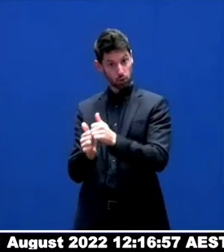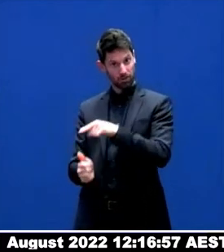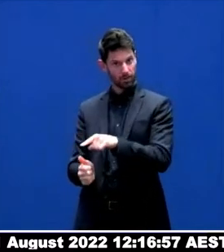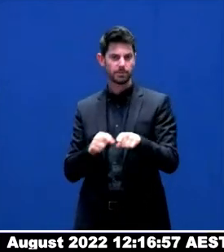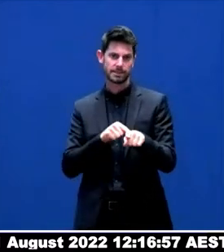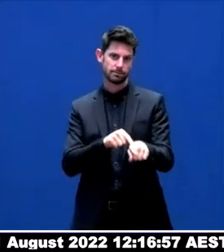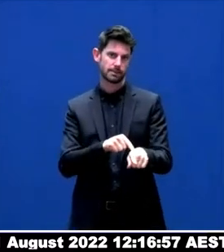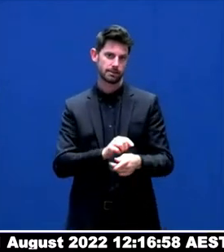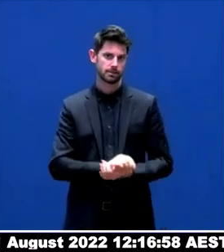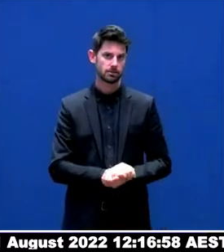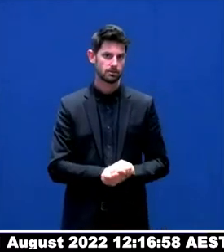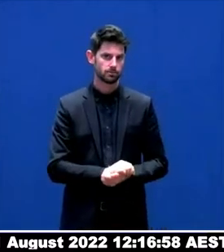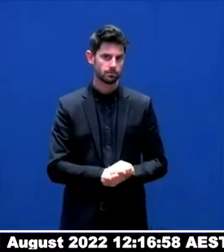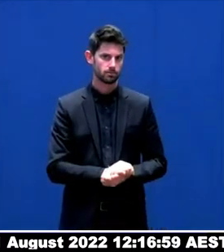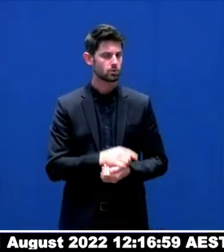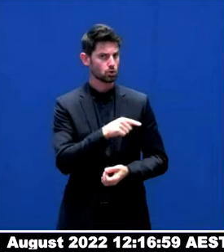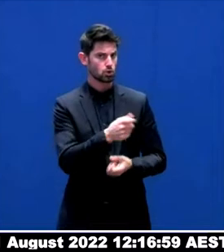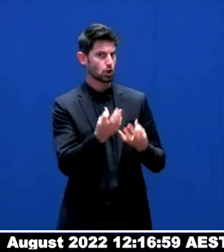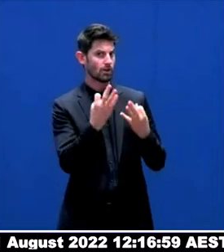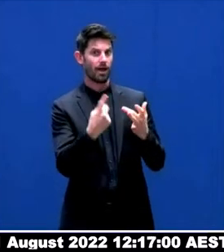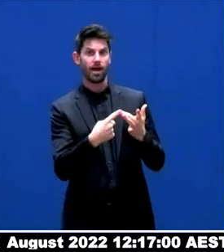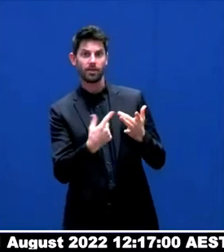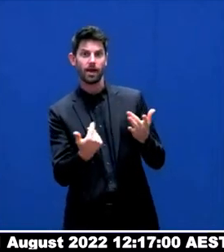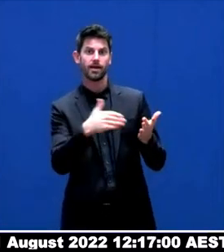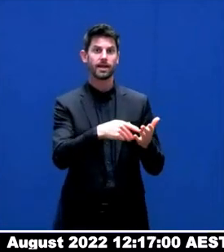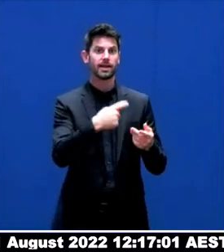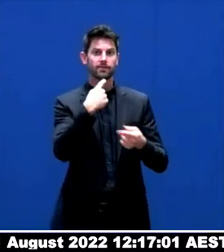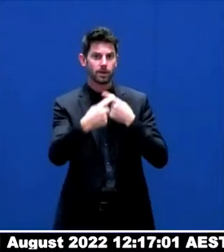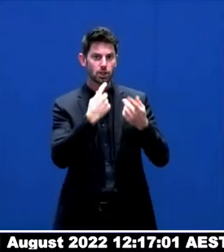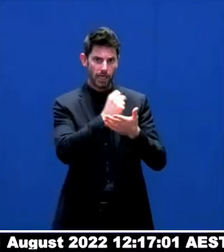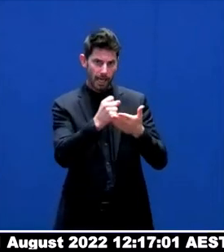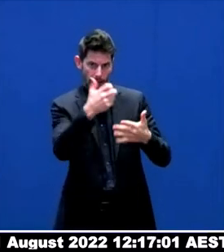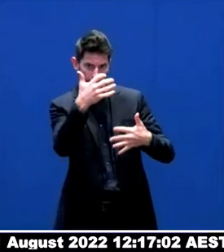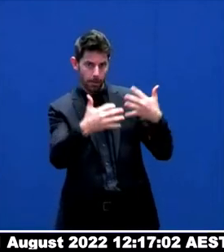And you haven't got, I think, any further data to say, of the priority list of people